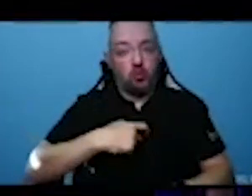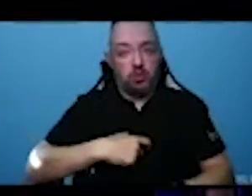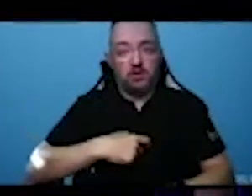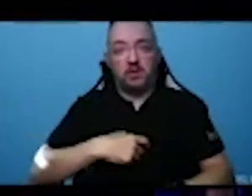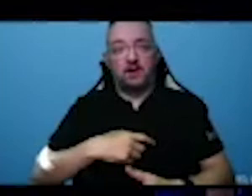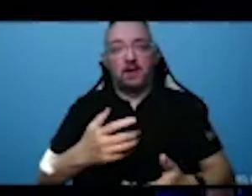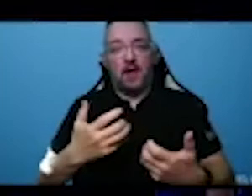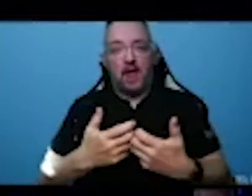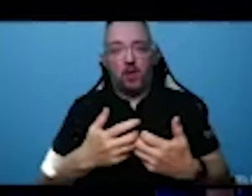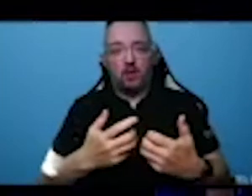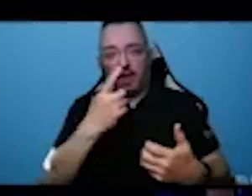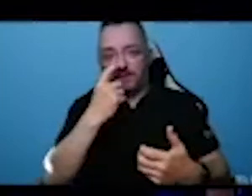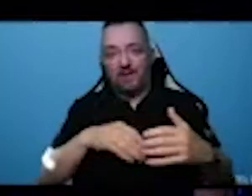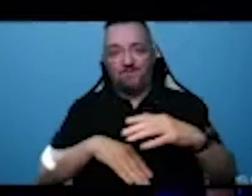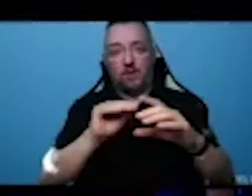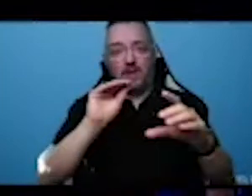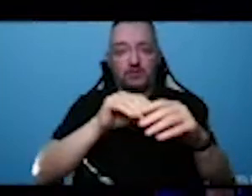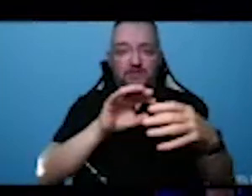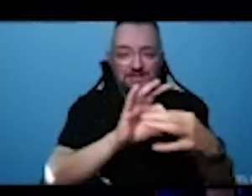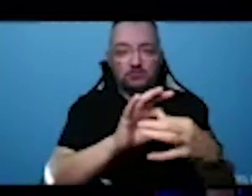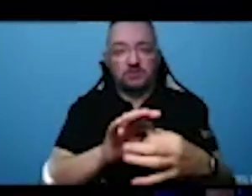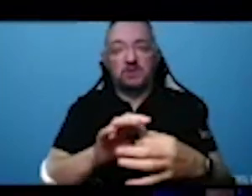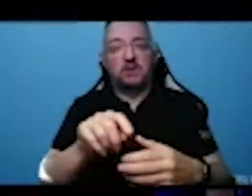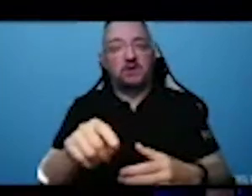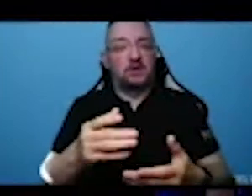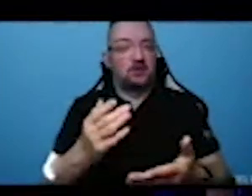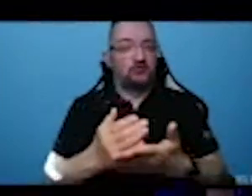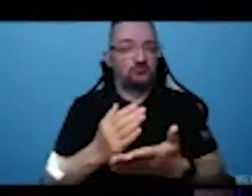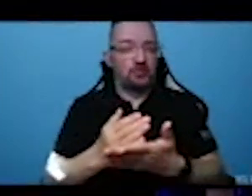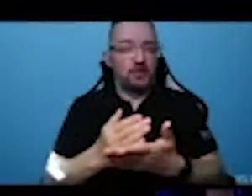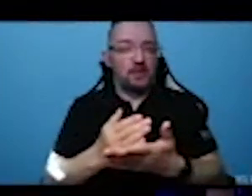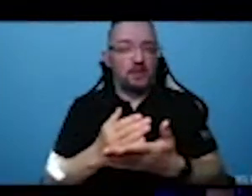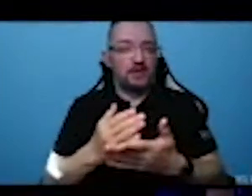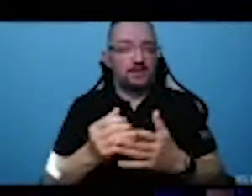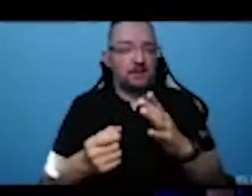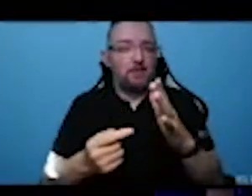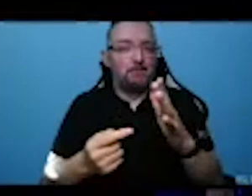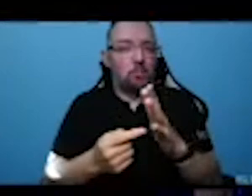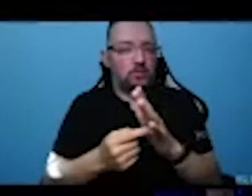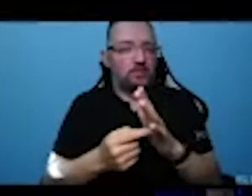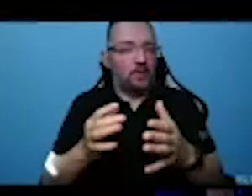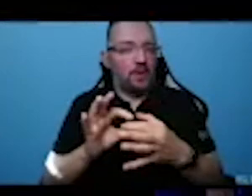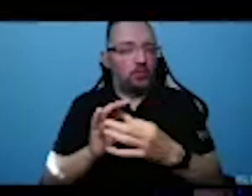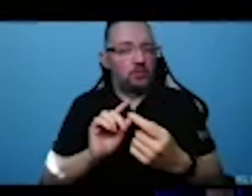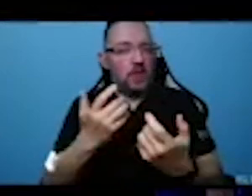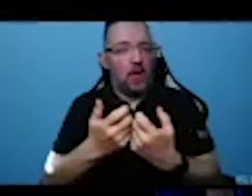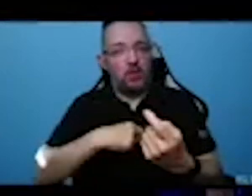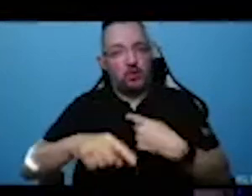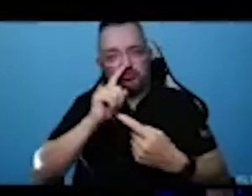such a key part of a resilience response. And reflecting, that's what struck me was just how much people wanted